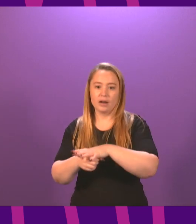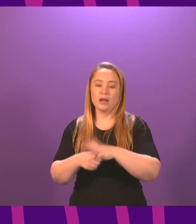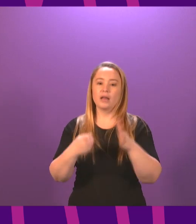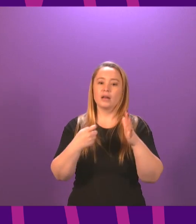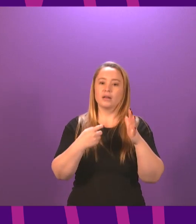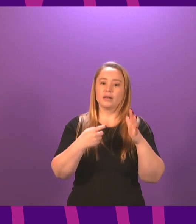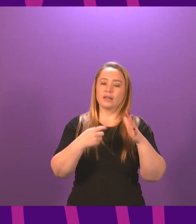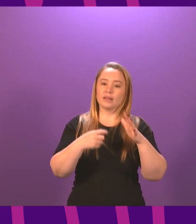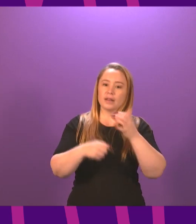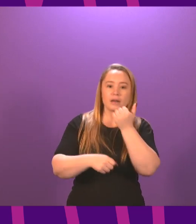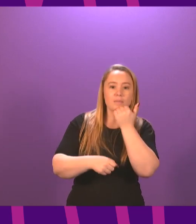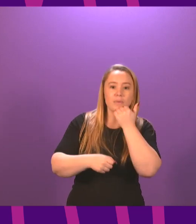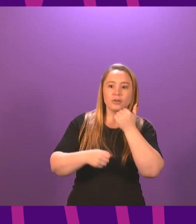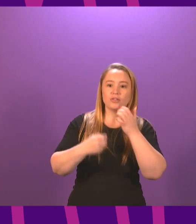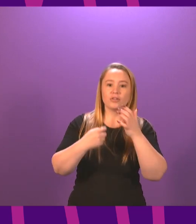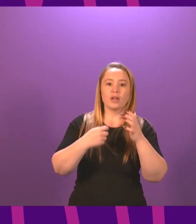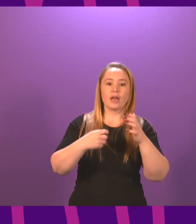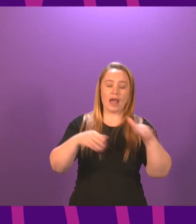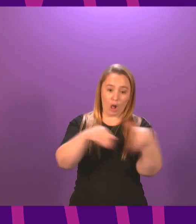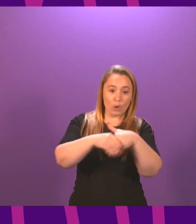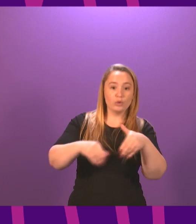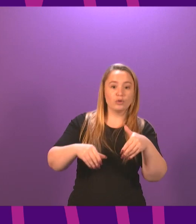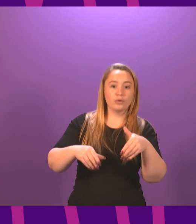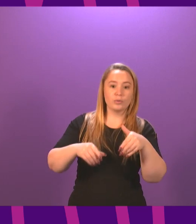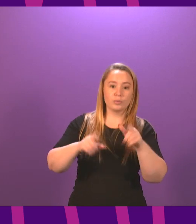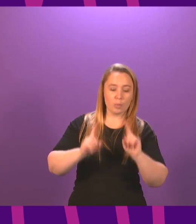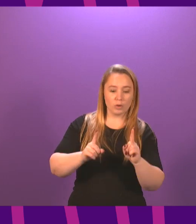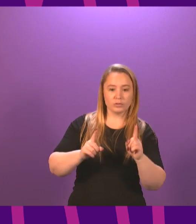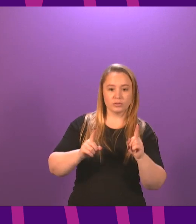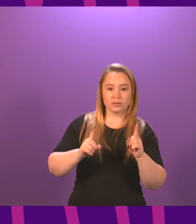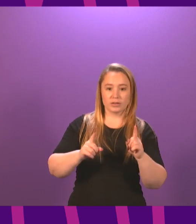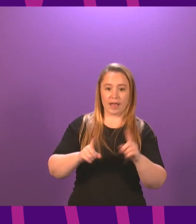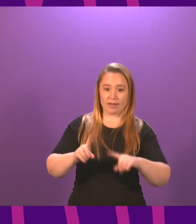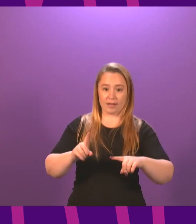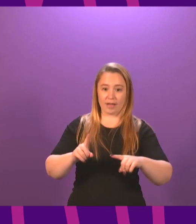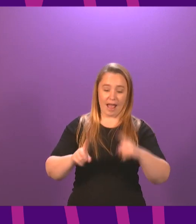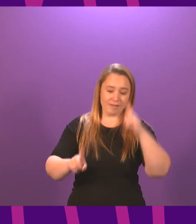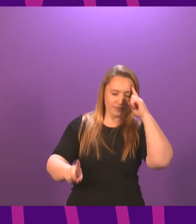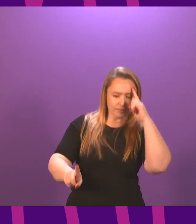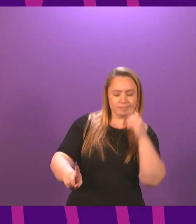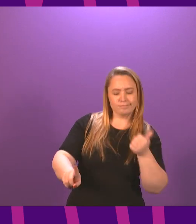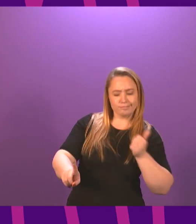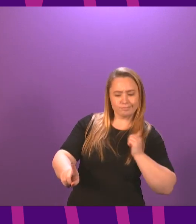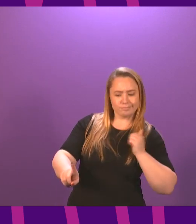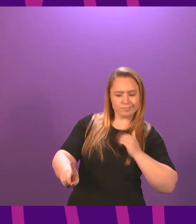include cases of people who have died where the relationship to Covid is presumed, not